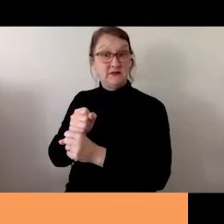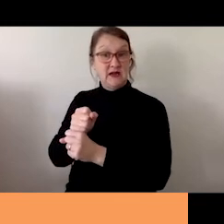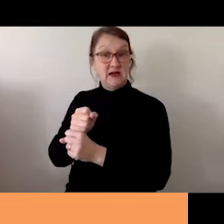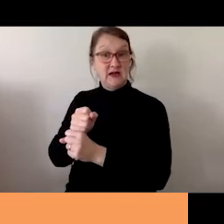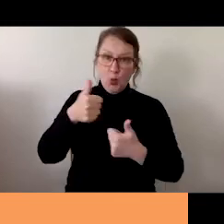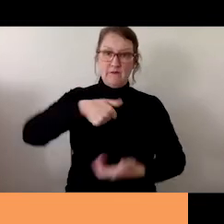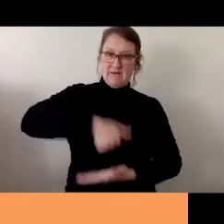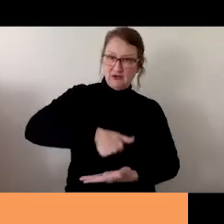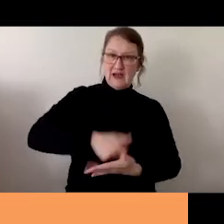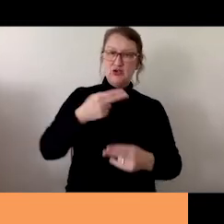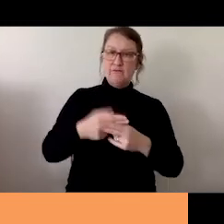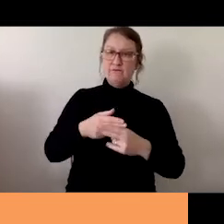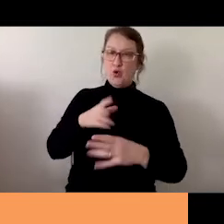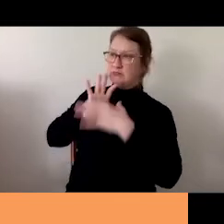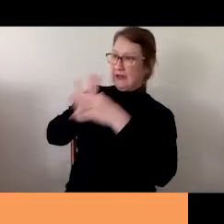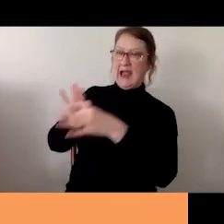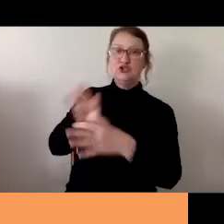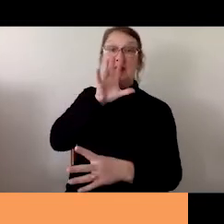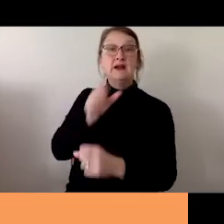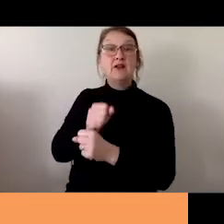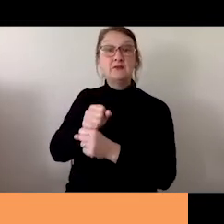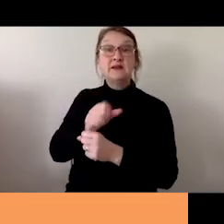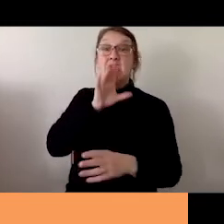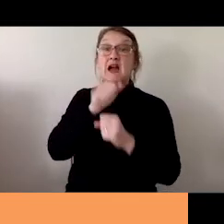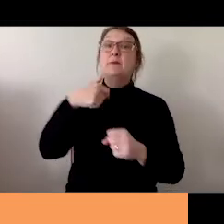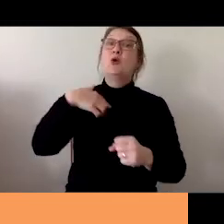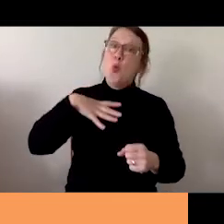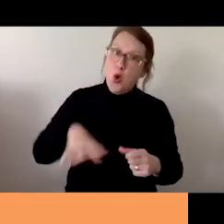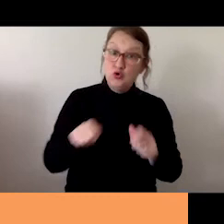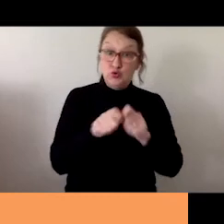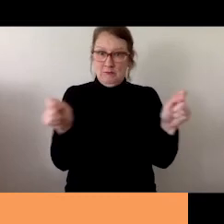Government are after metrics of impact. And the arts and cultural